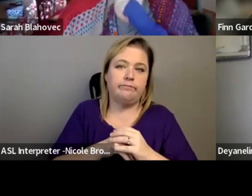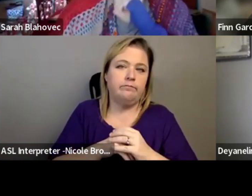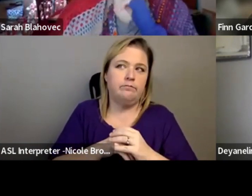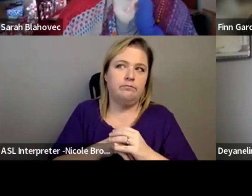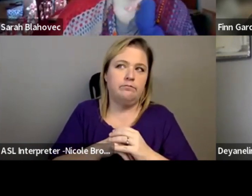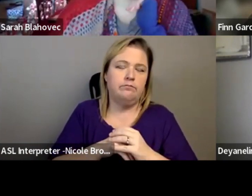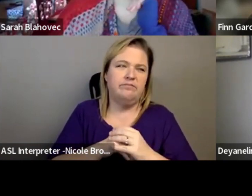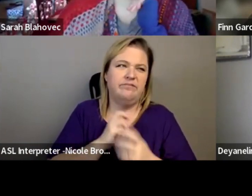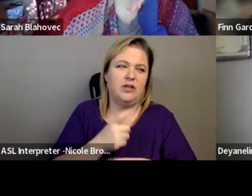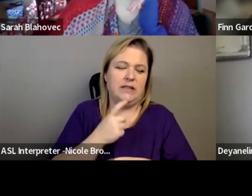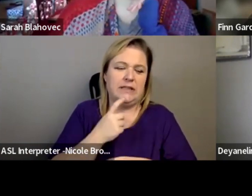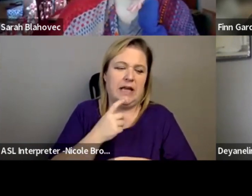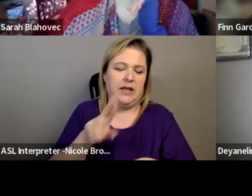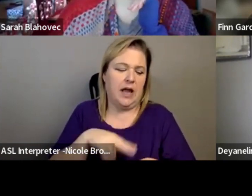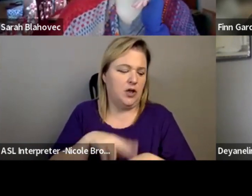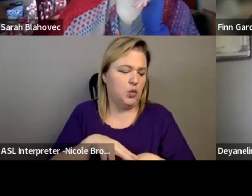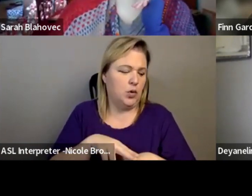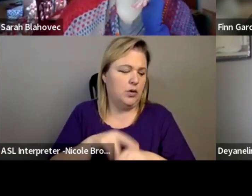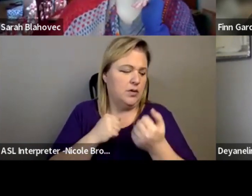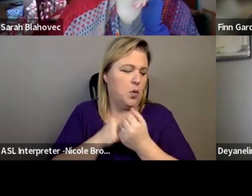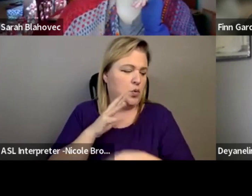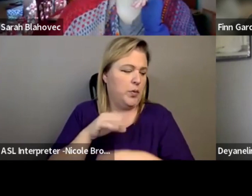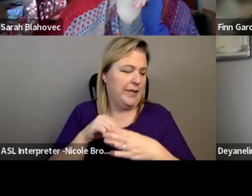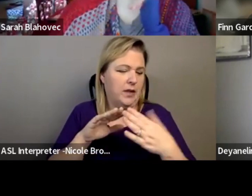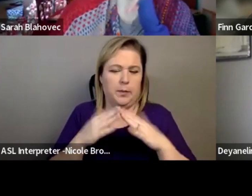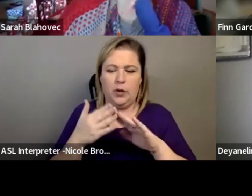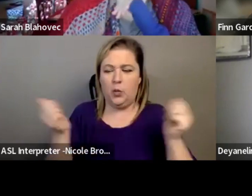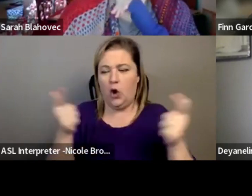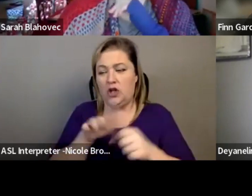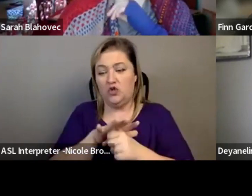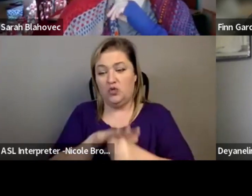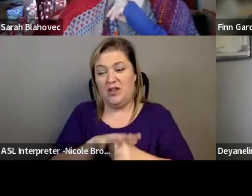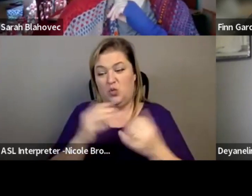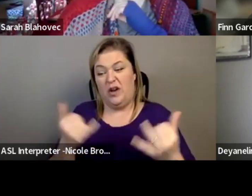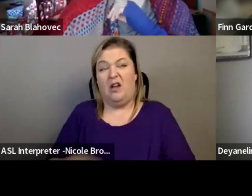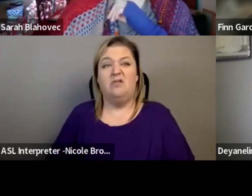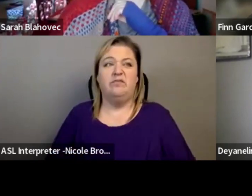it's hard to say natural supports in the community, because we're all stressed at this point. But I think that